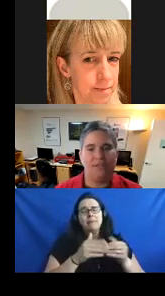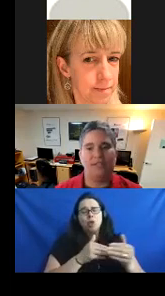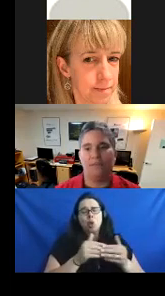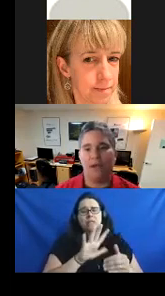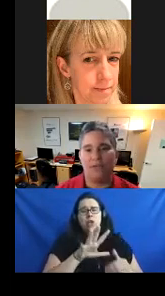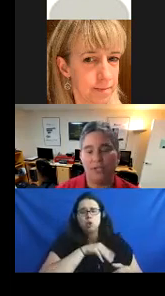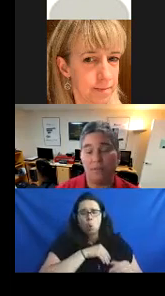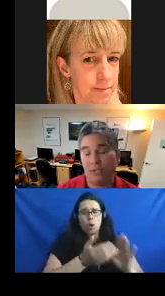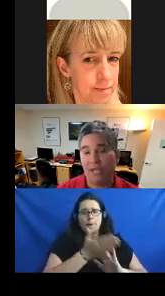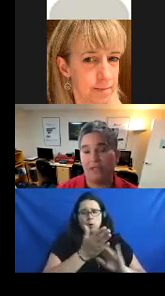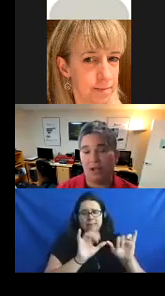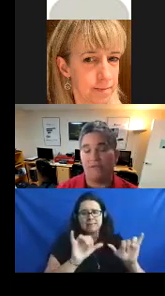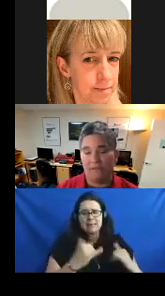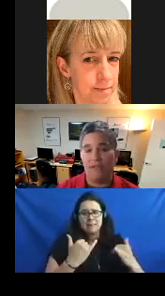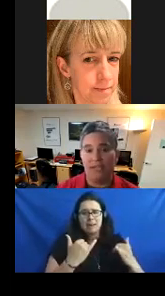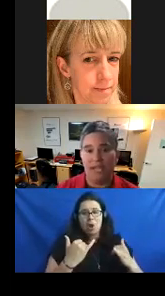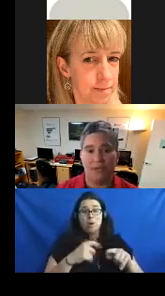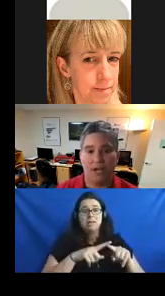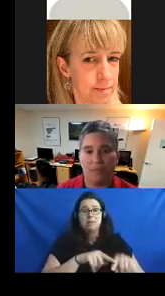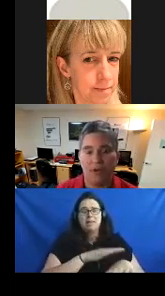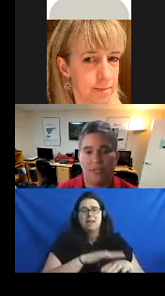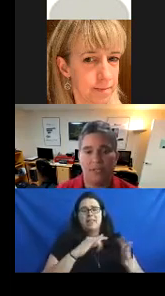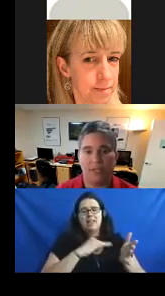SYSTEM, BASED OFF OF ANDROID OPERATING SYSTEM, BUT THEY ARE